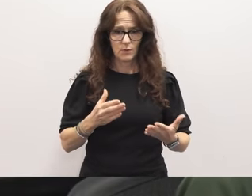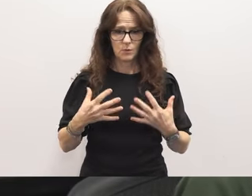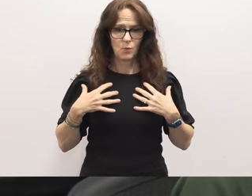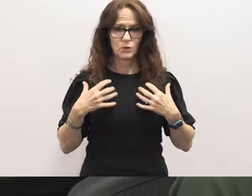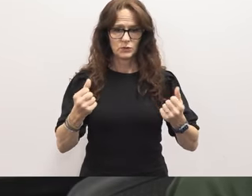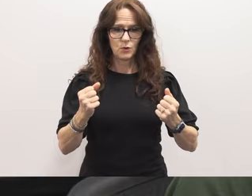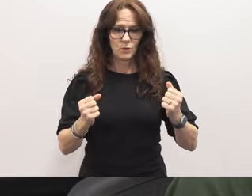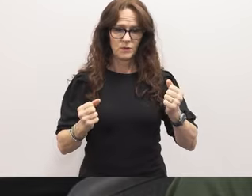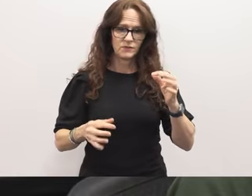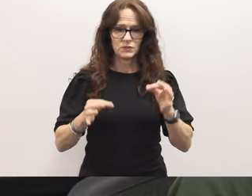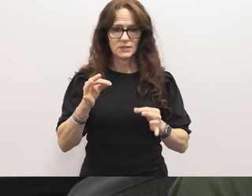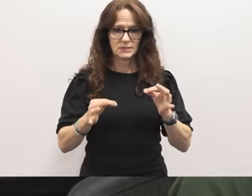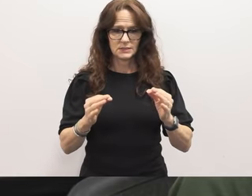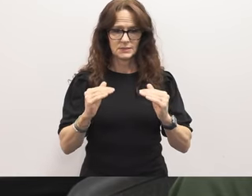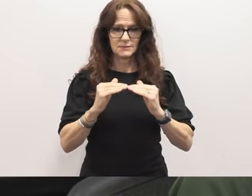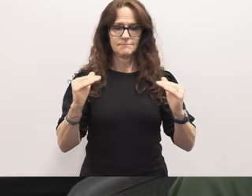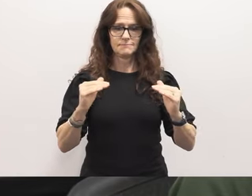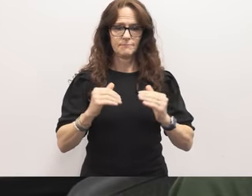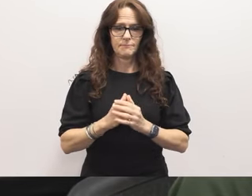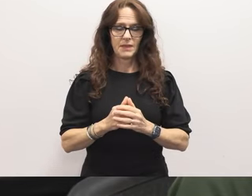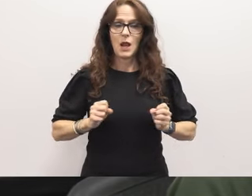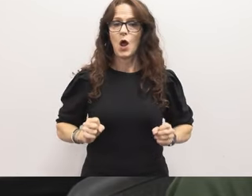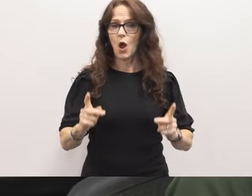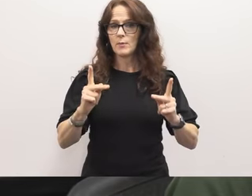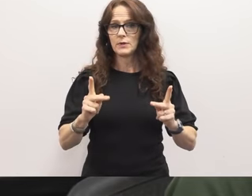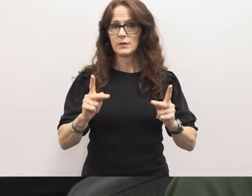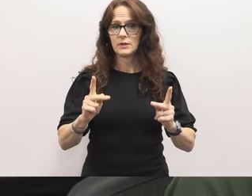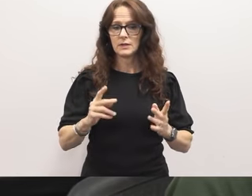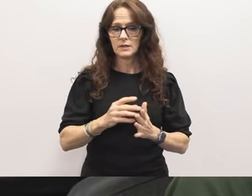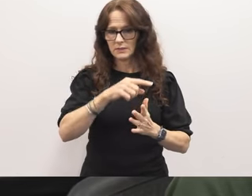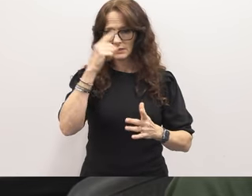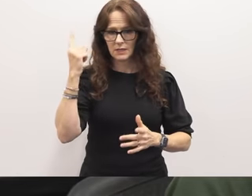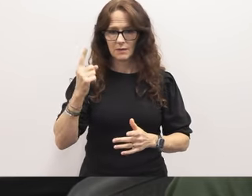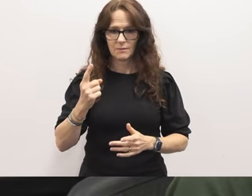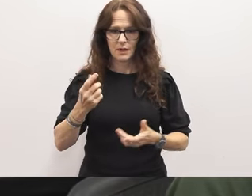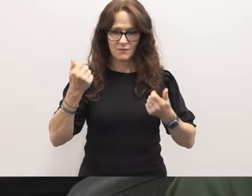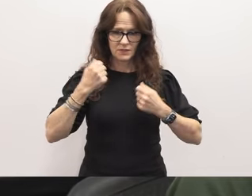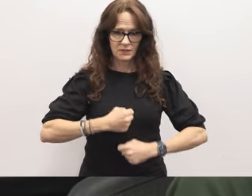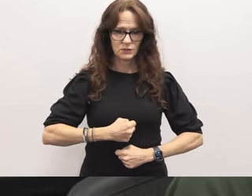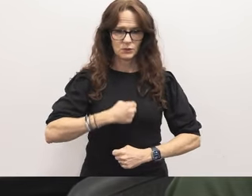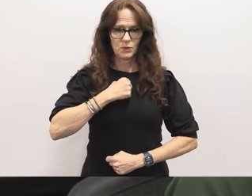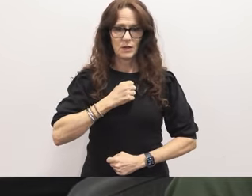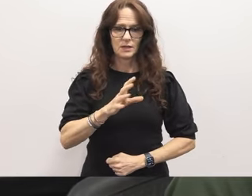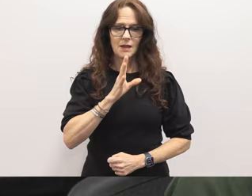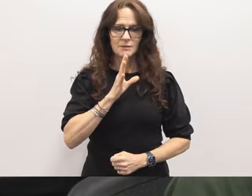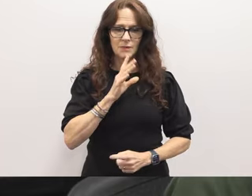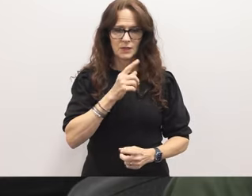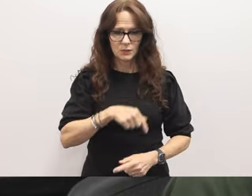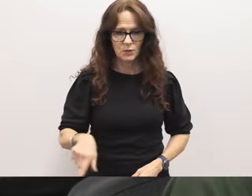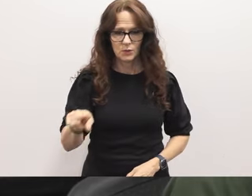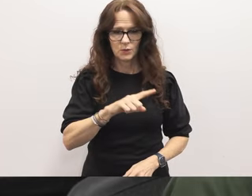I had the opportunity this summer to put a suit on and come speak in front of all of you for a different reason.